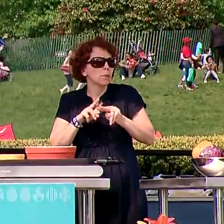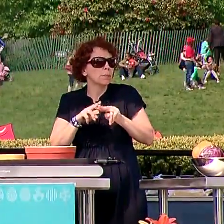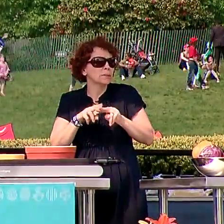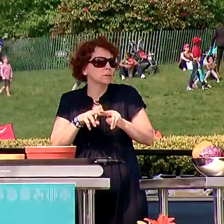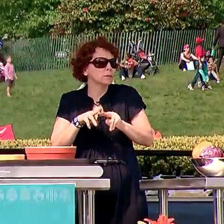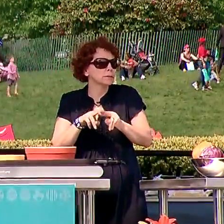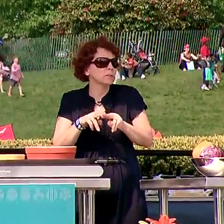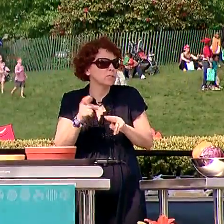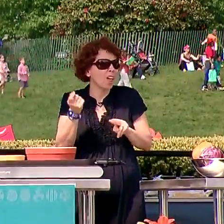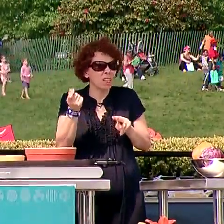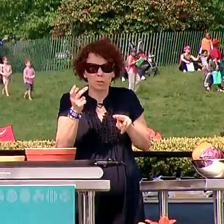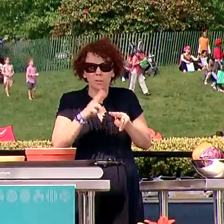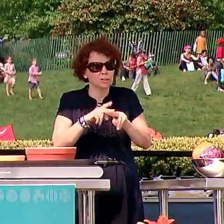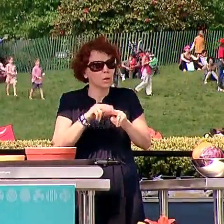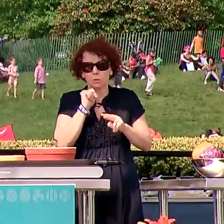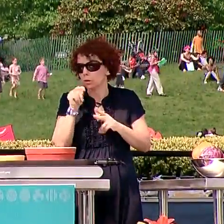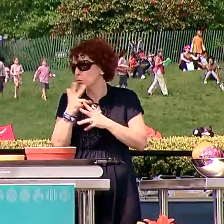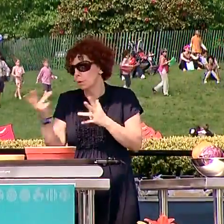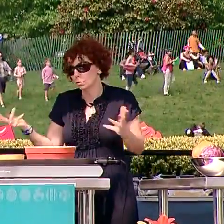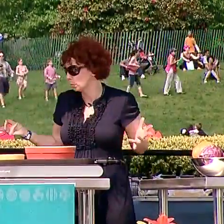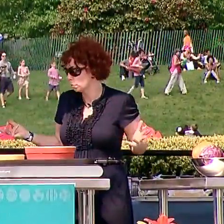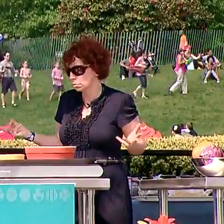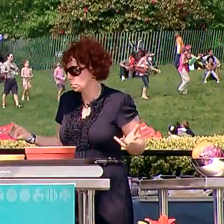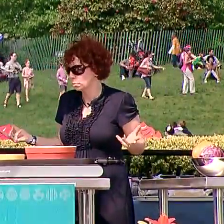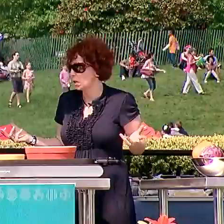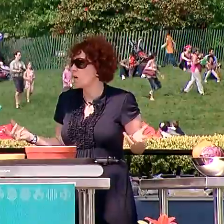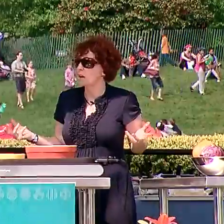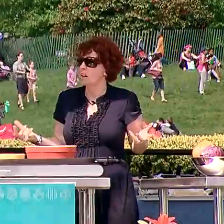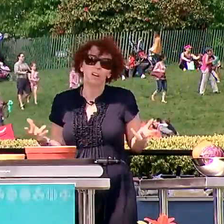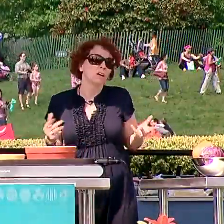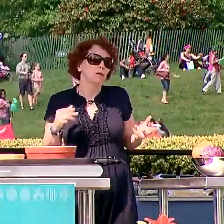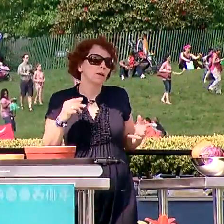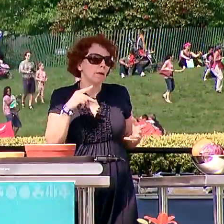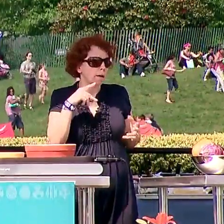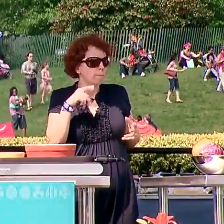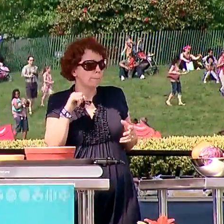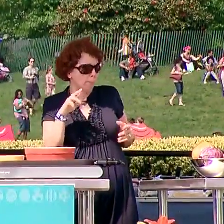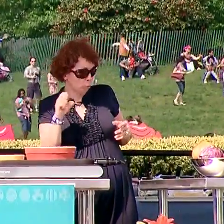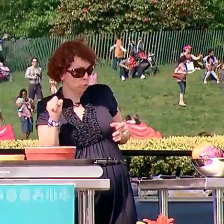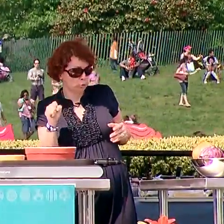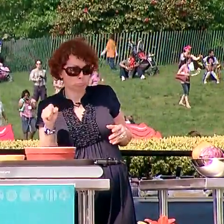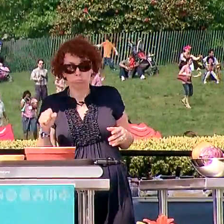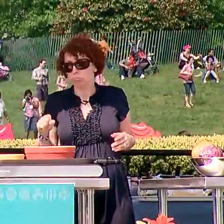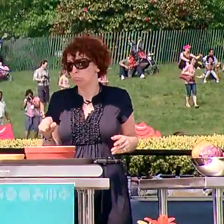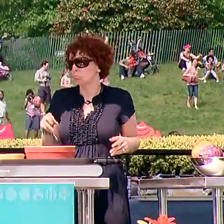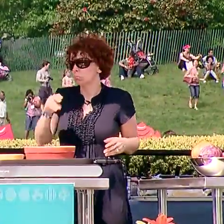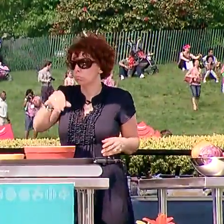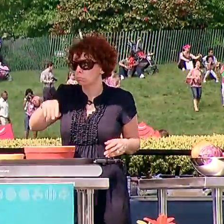Just a little bit. Don't over-do. Our peppers go in there.